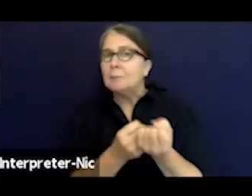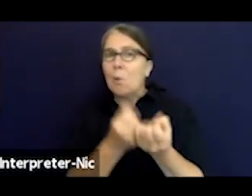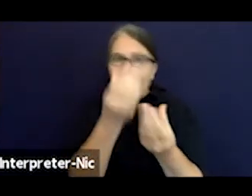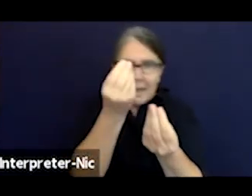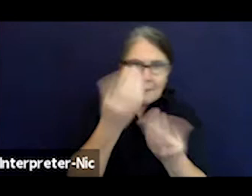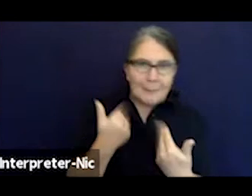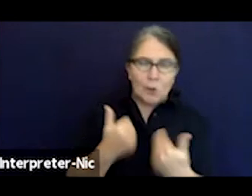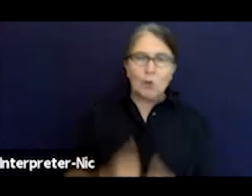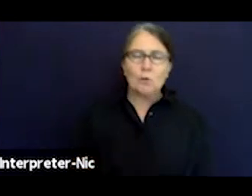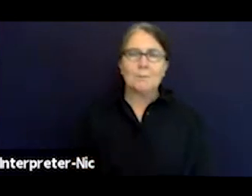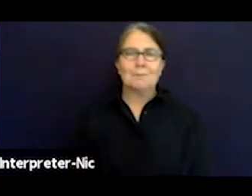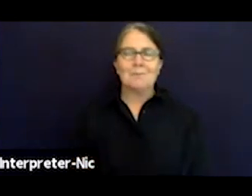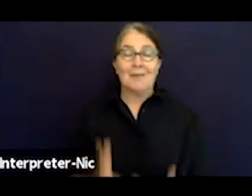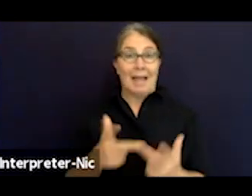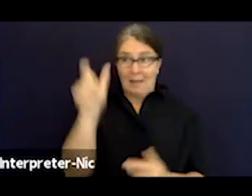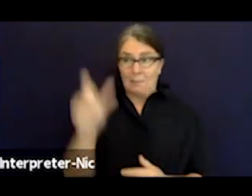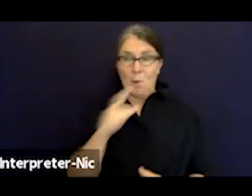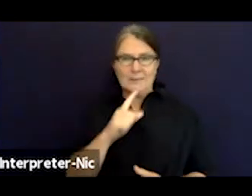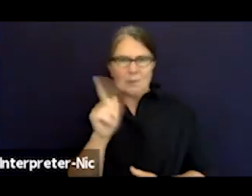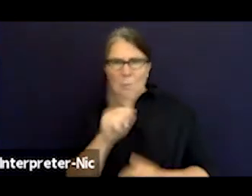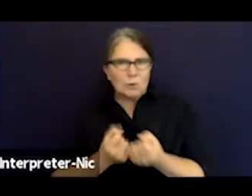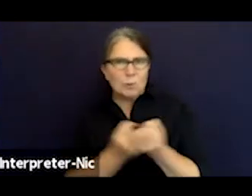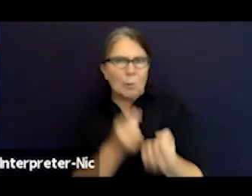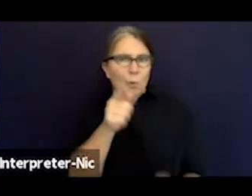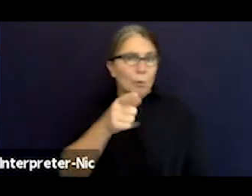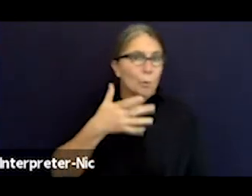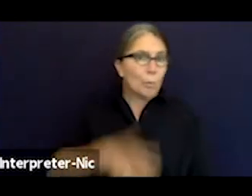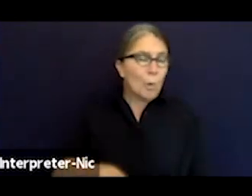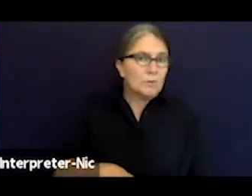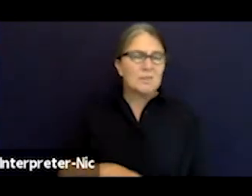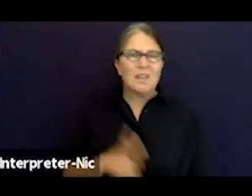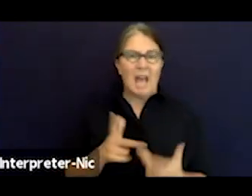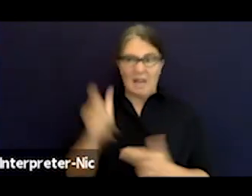says, “What support would you like?” Sandy says, “Sure, I can help you.” Dallas says, “What is the